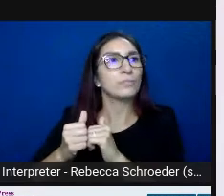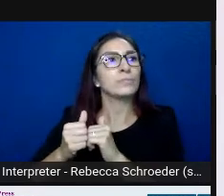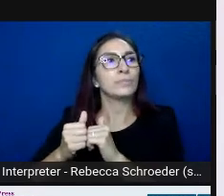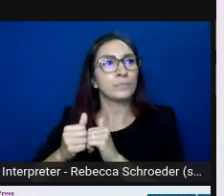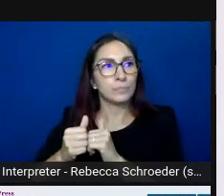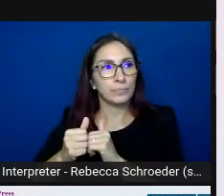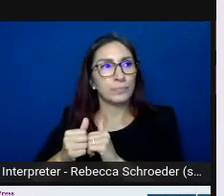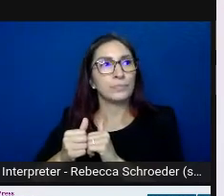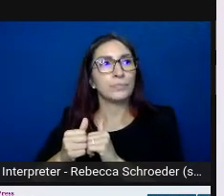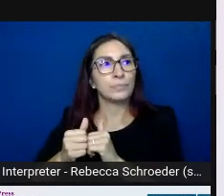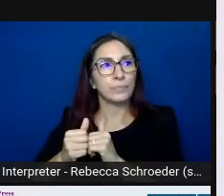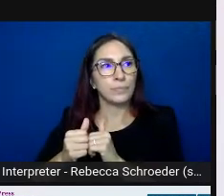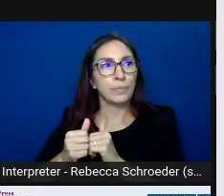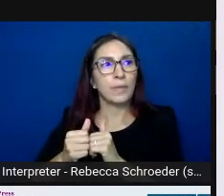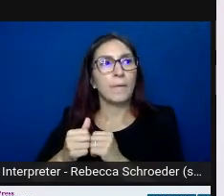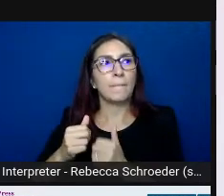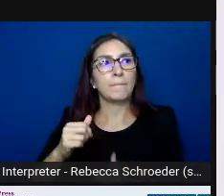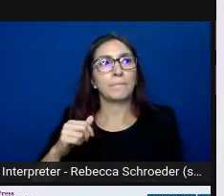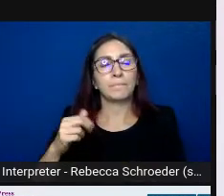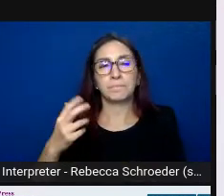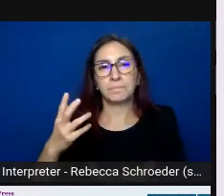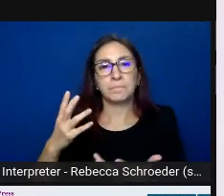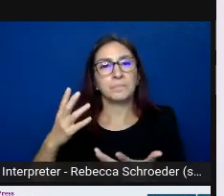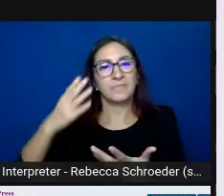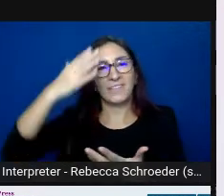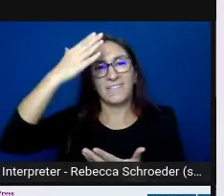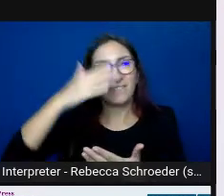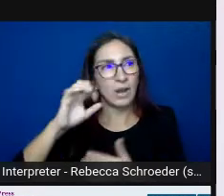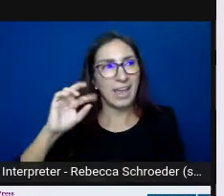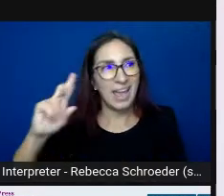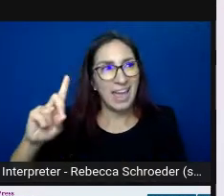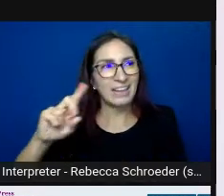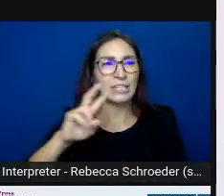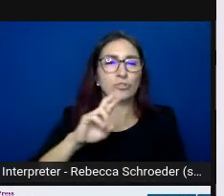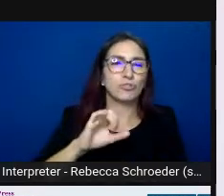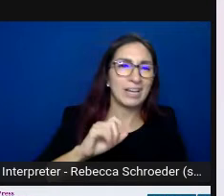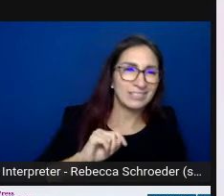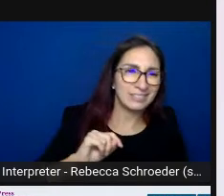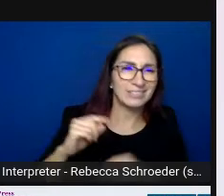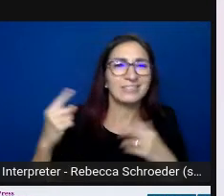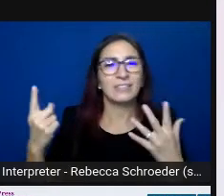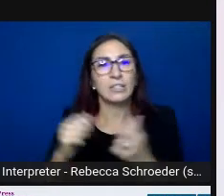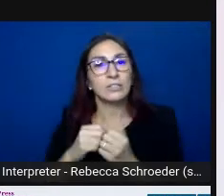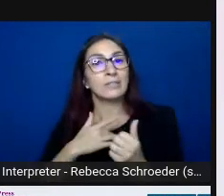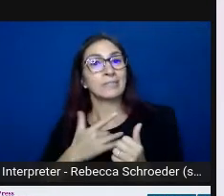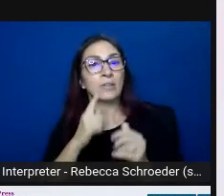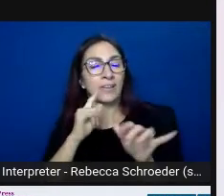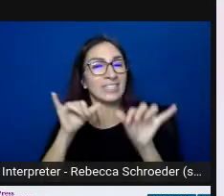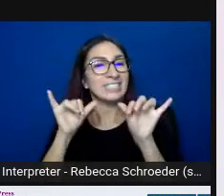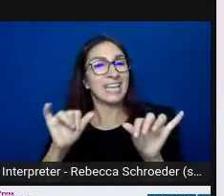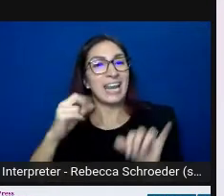Most of the frontends for headless are now JavaScript apps or static HTML sites, which are lightning fast.